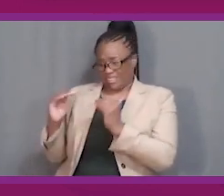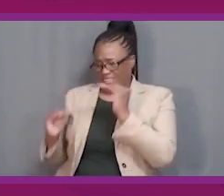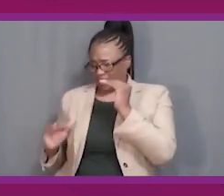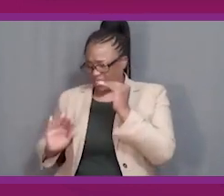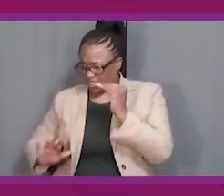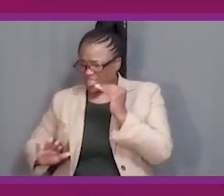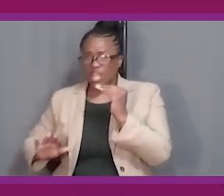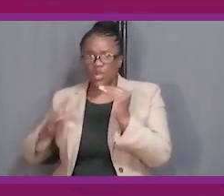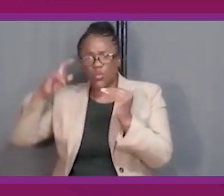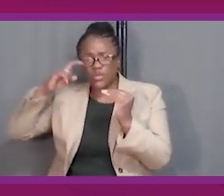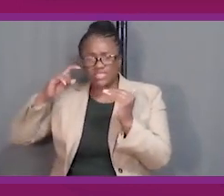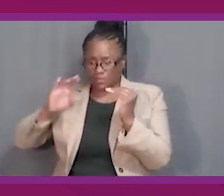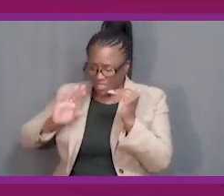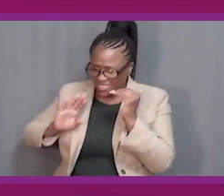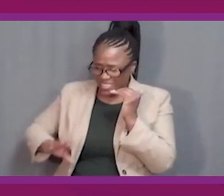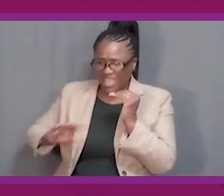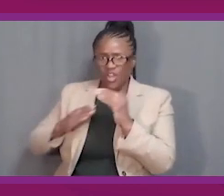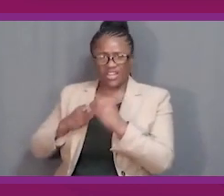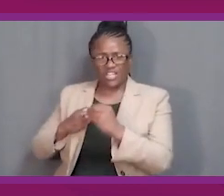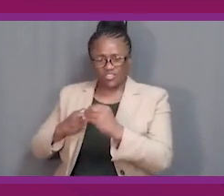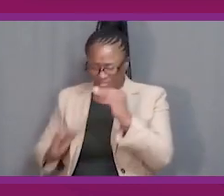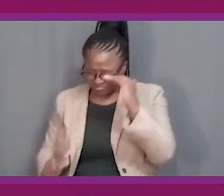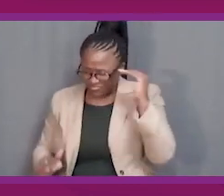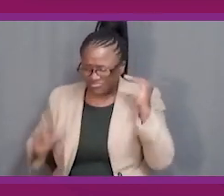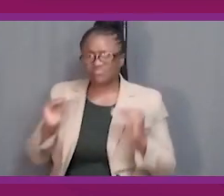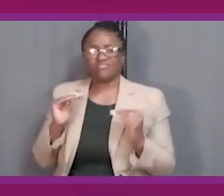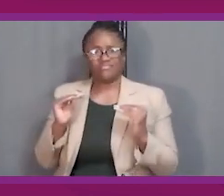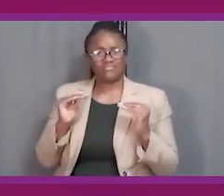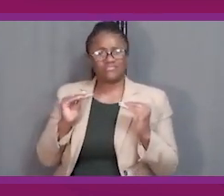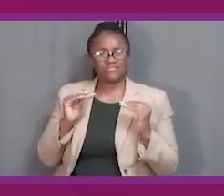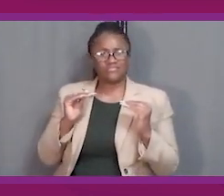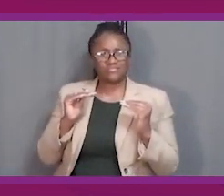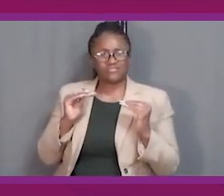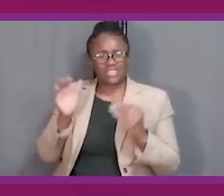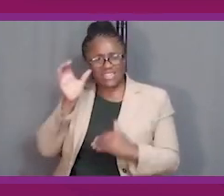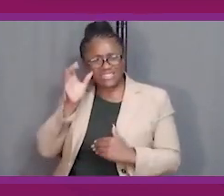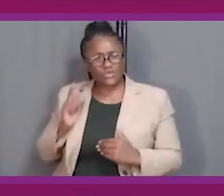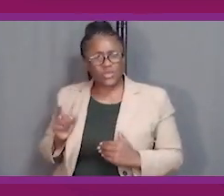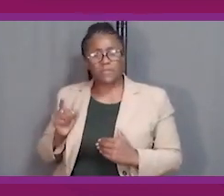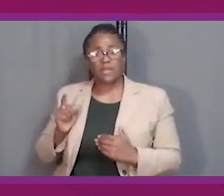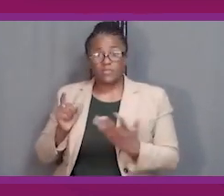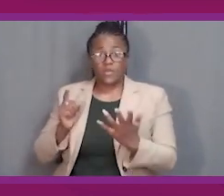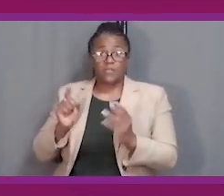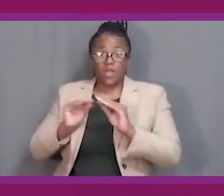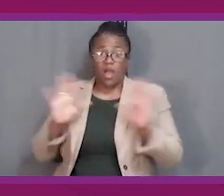Obviously, there are lots of complexities. And yet, if we're going to make that